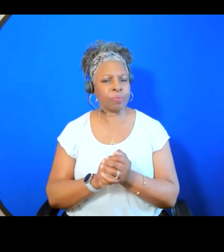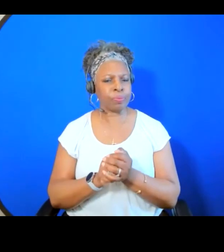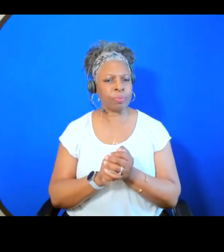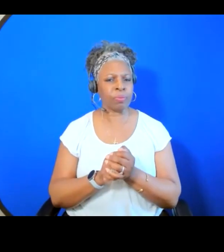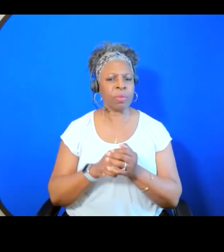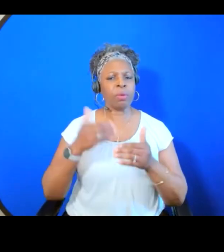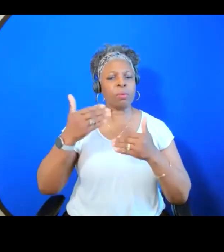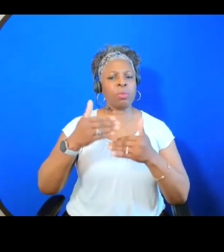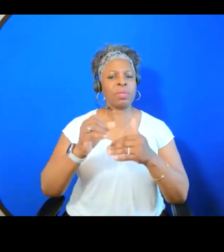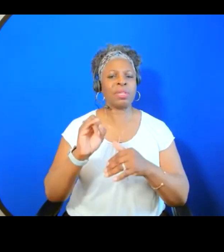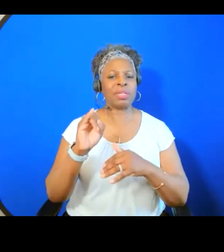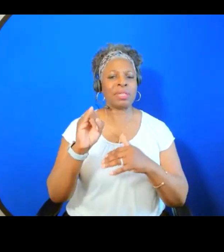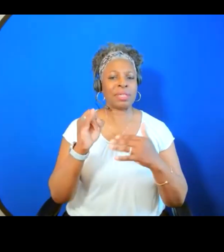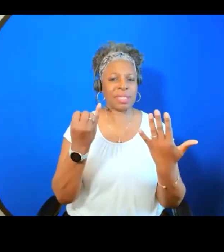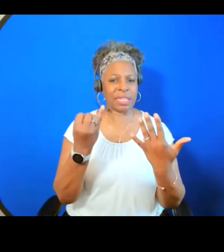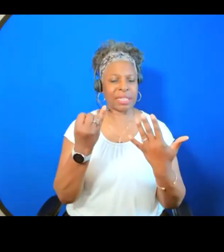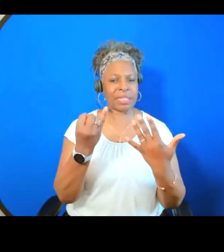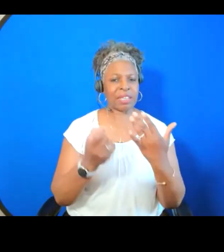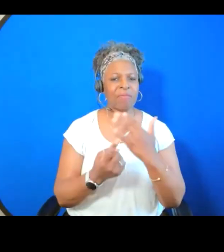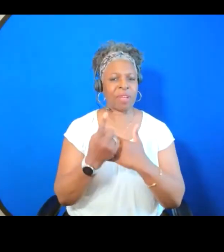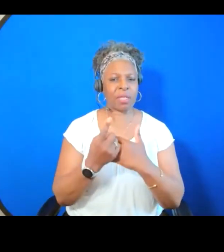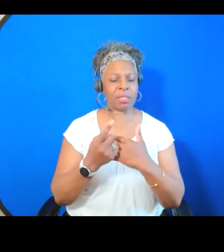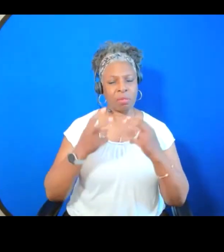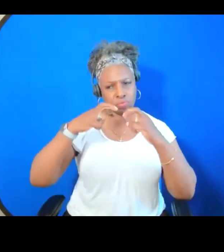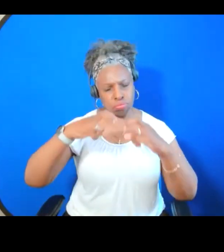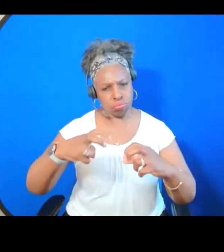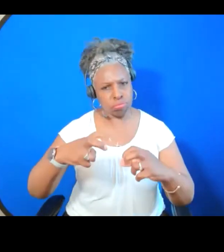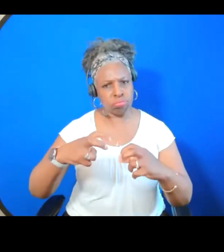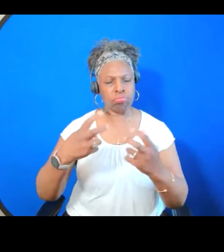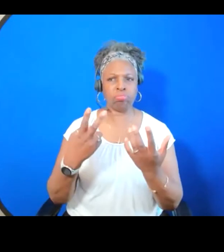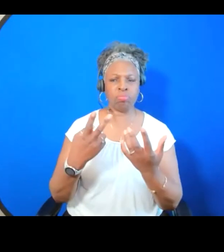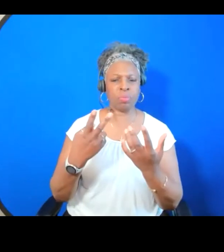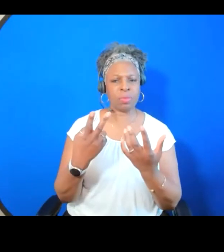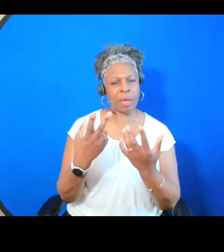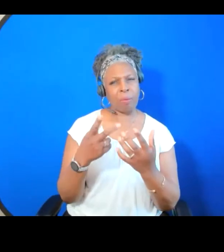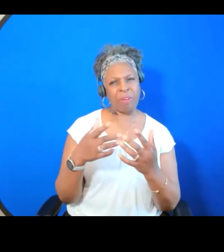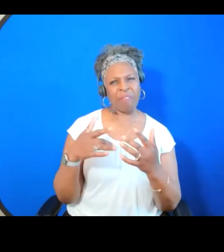explores lines of inquiry that we feel are most vital for the sector to pursue right now.